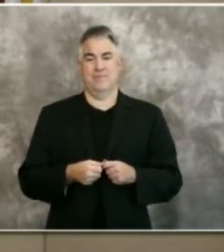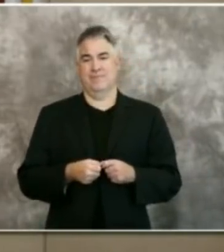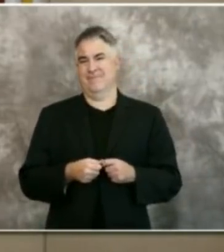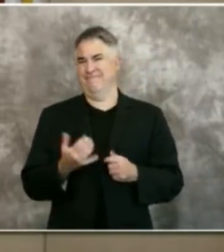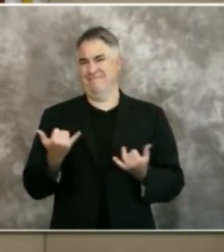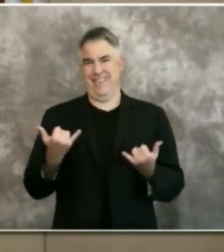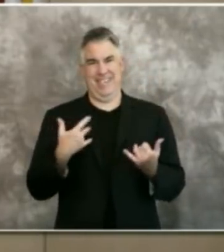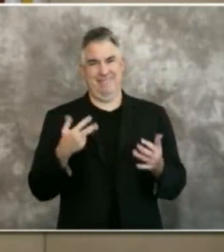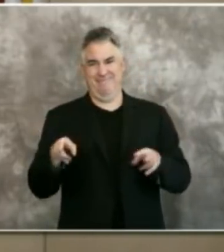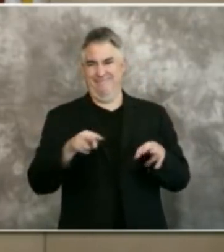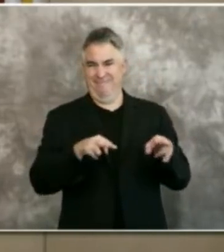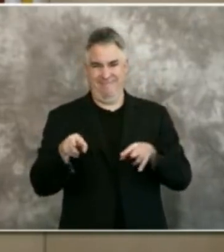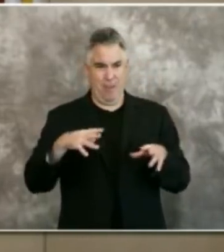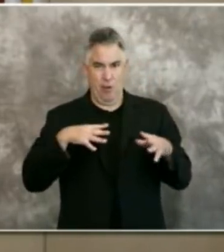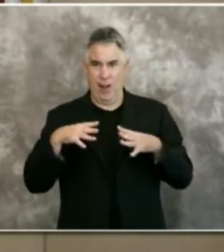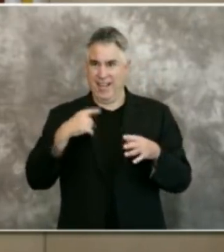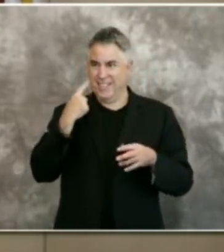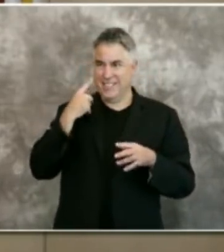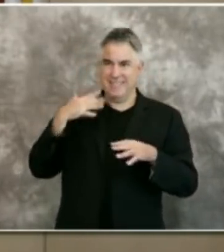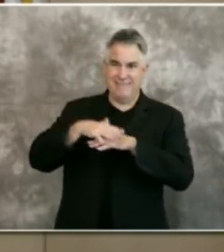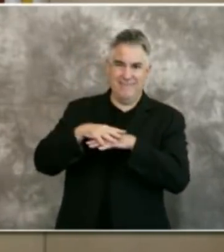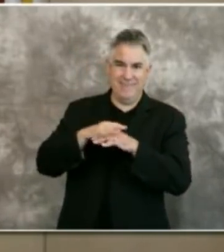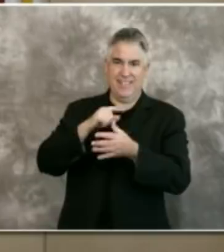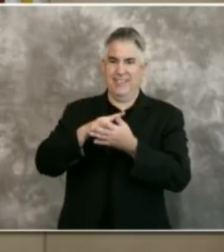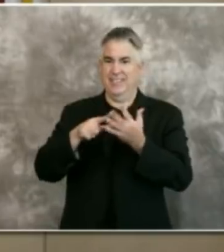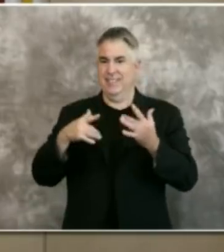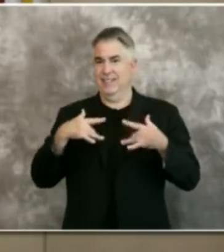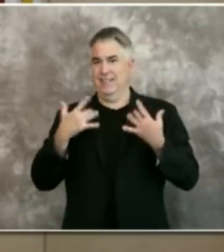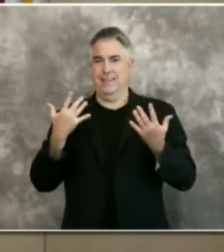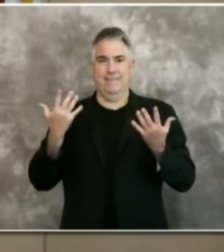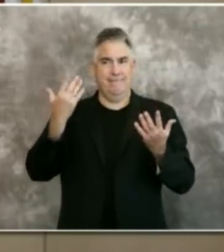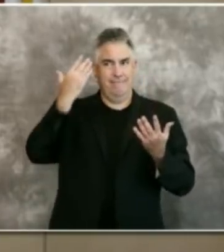POTENTIALLY COME OFF. ON JULY 27TH. WE WILL CONTINUE TO